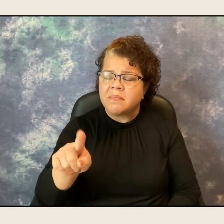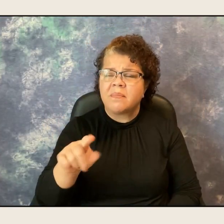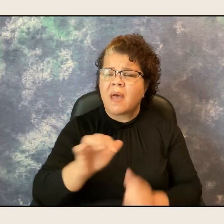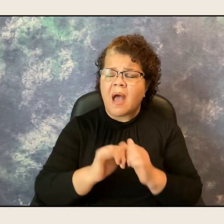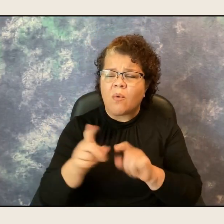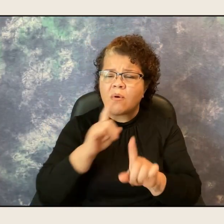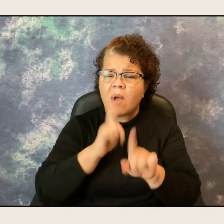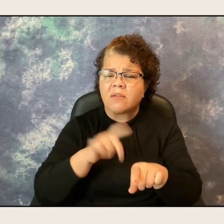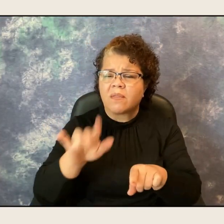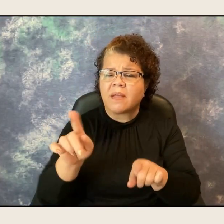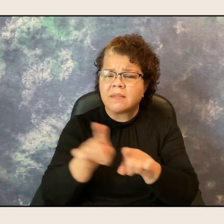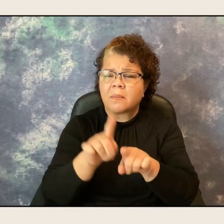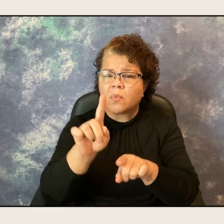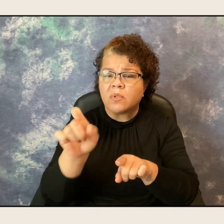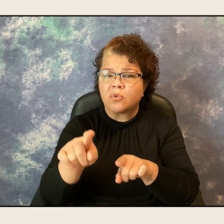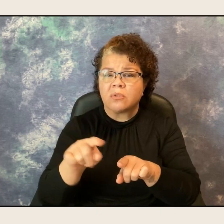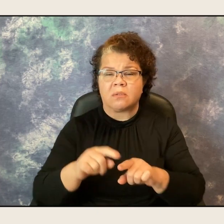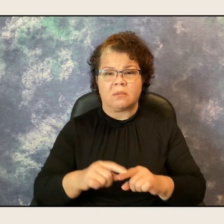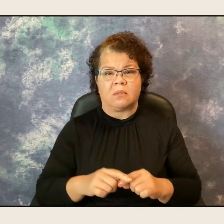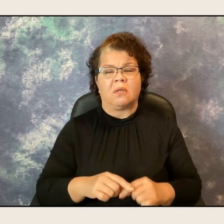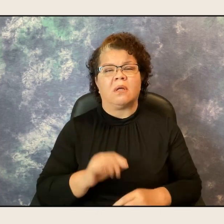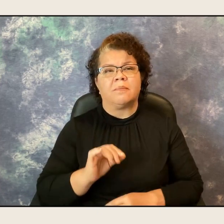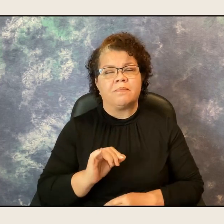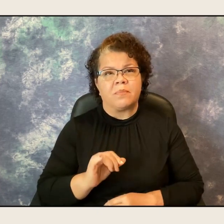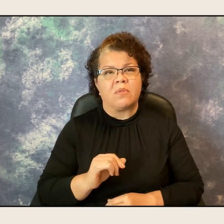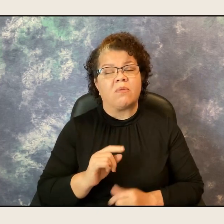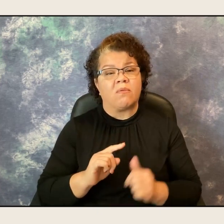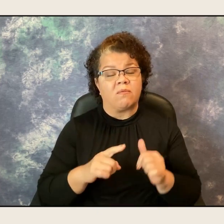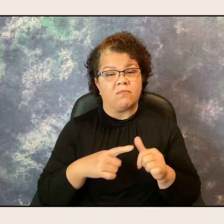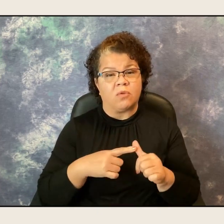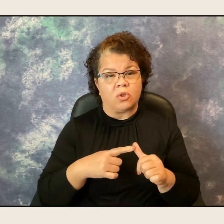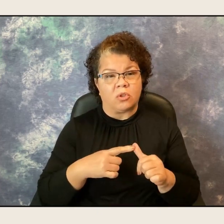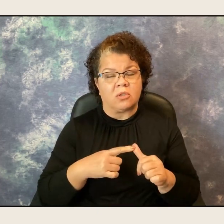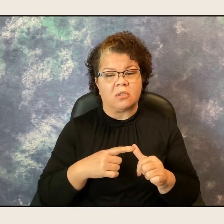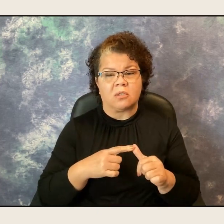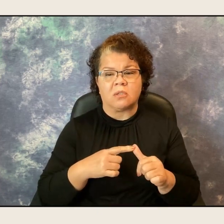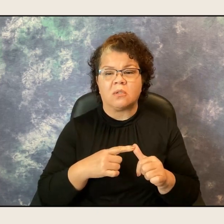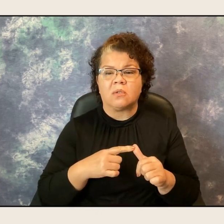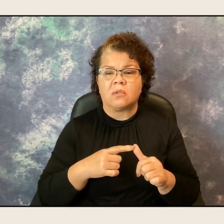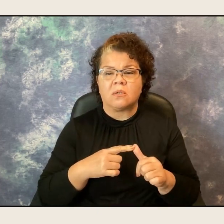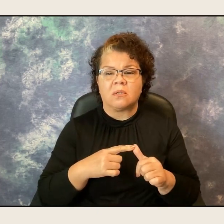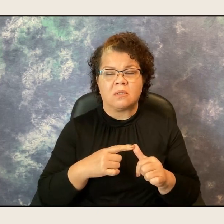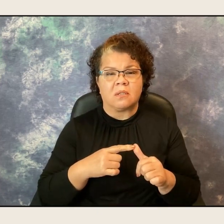Well, first of all, I'll go back to Mr. Baldwin, since you mentioned him,